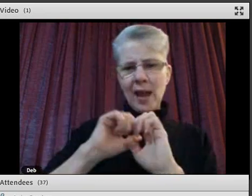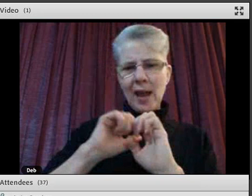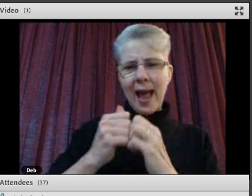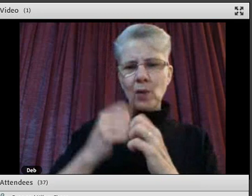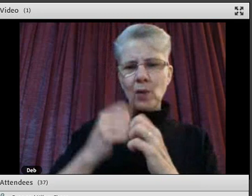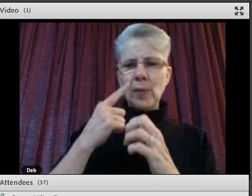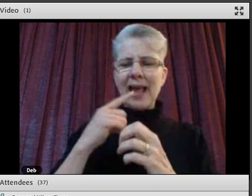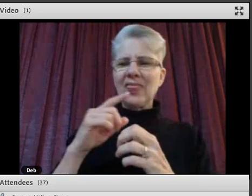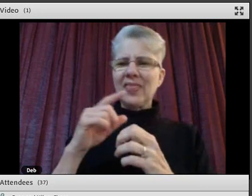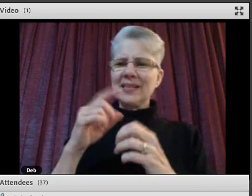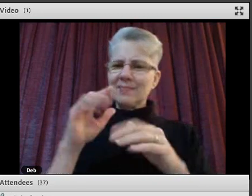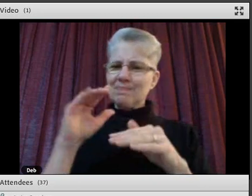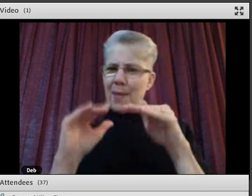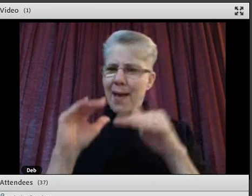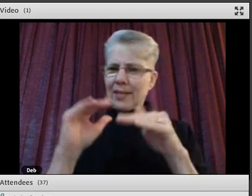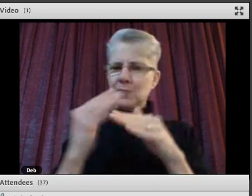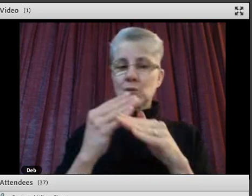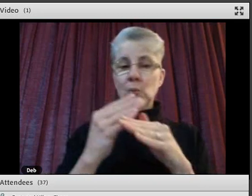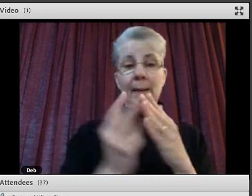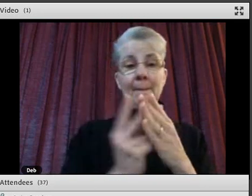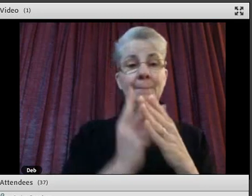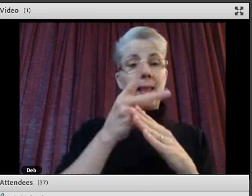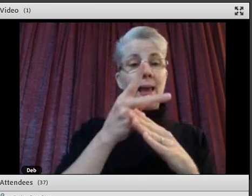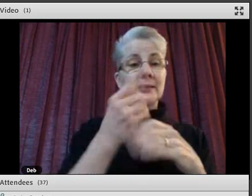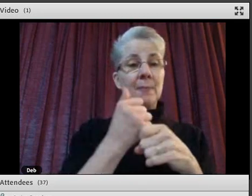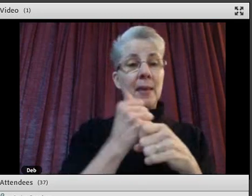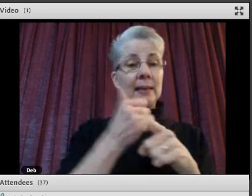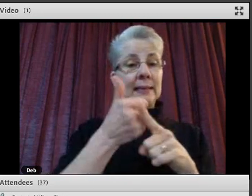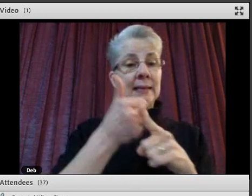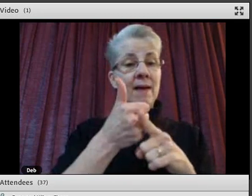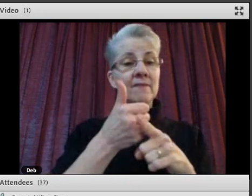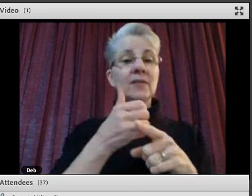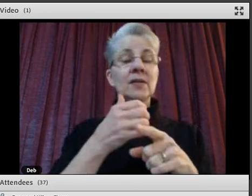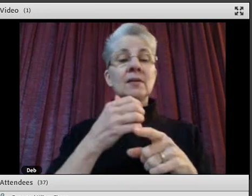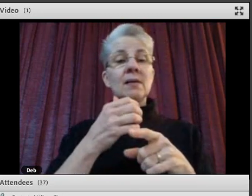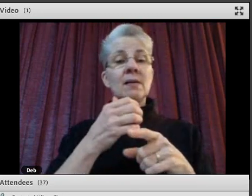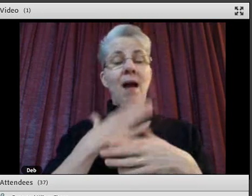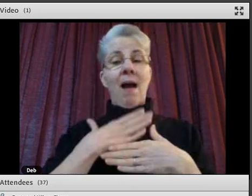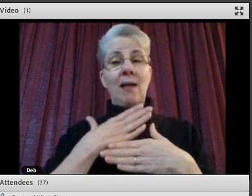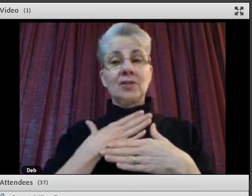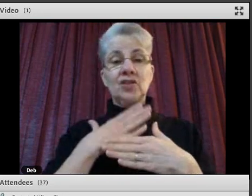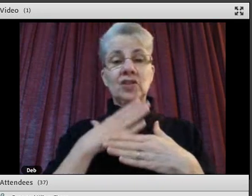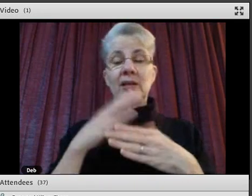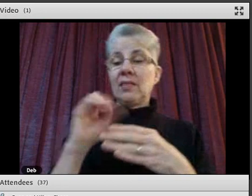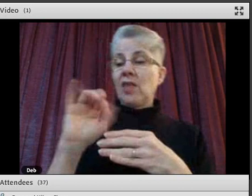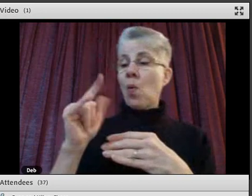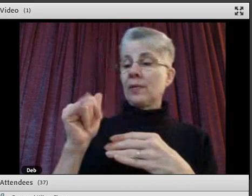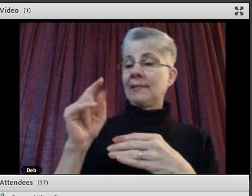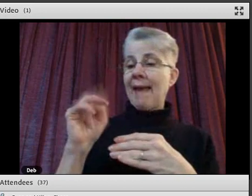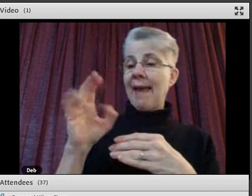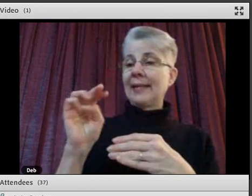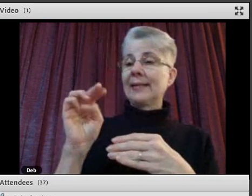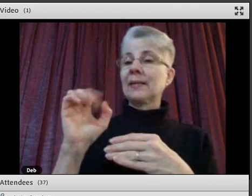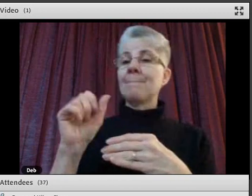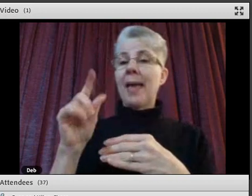between the plants creating enough oxygen, the organic matter decaying and creating carbon dioxide